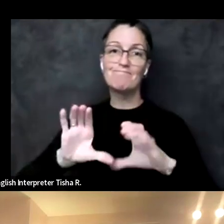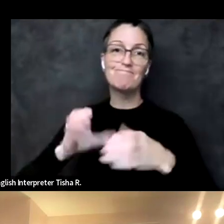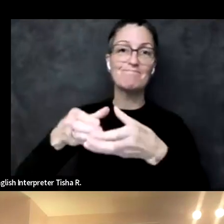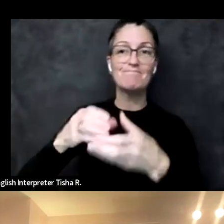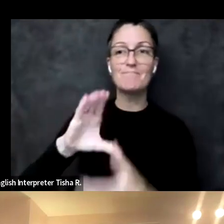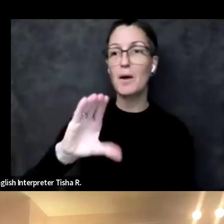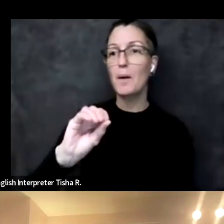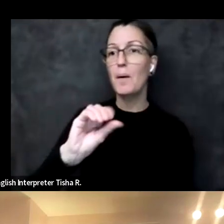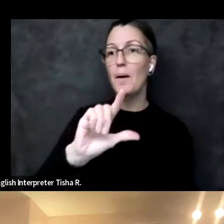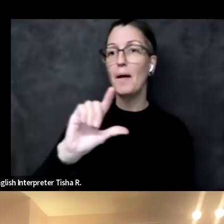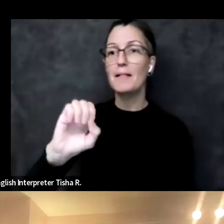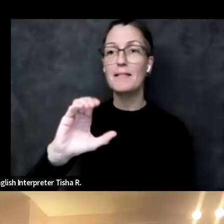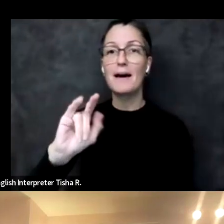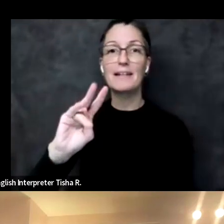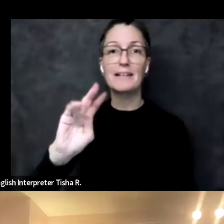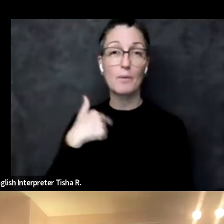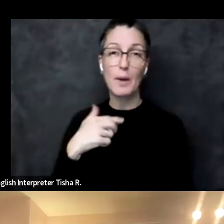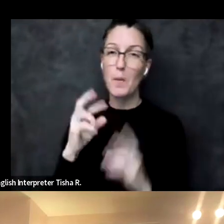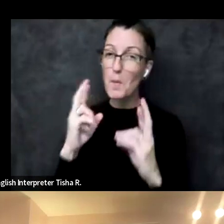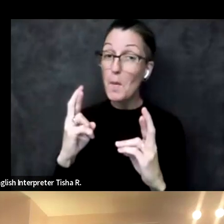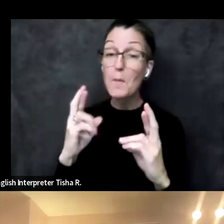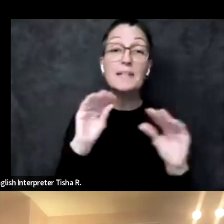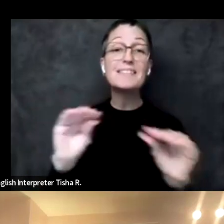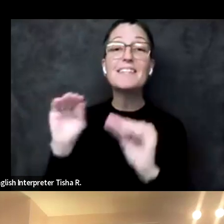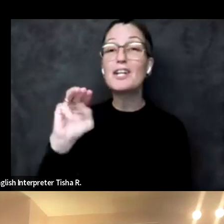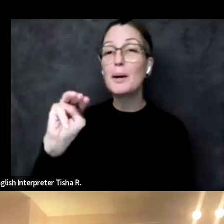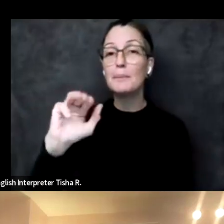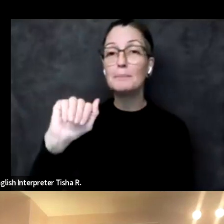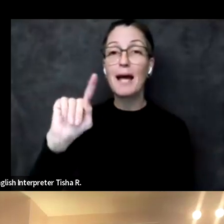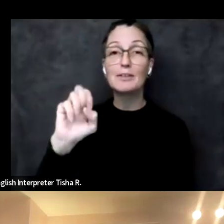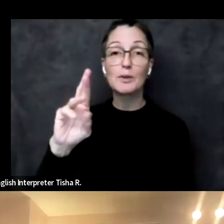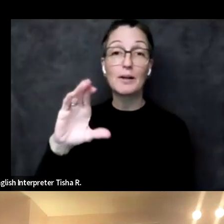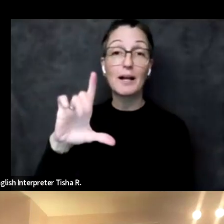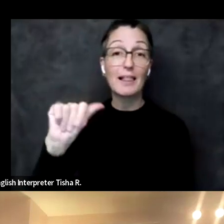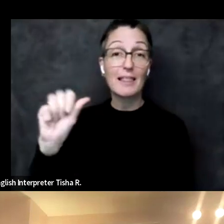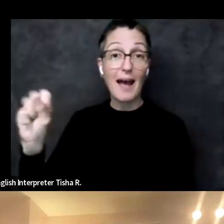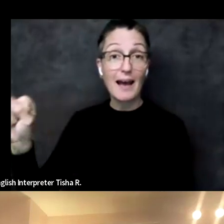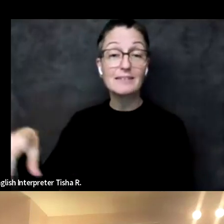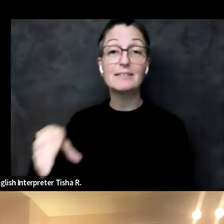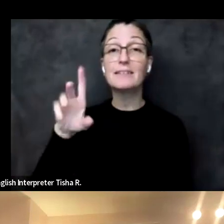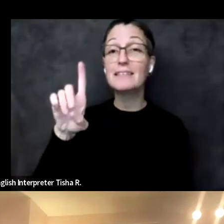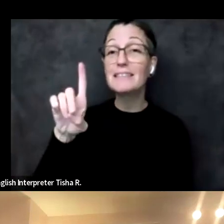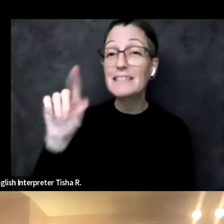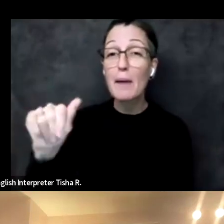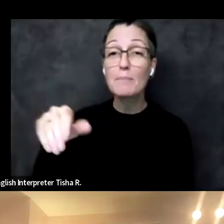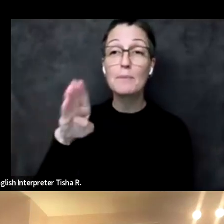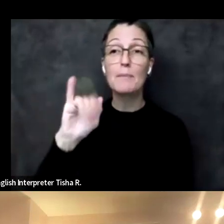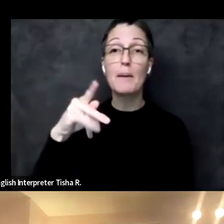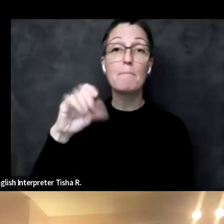that through masterclasses, through disabled BIPOC creatives teaching other disabled